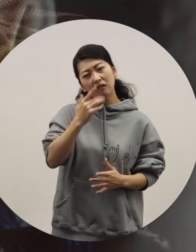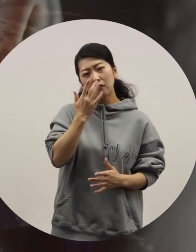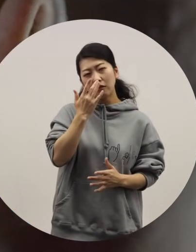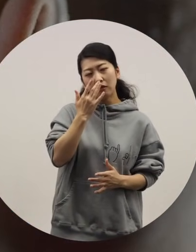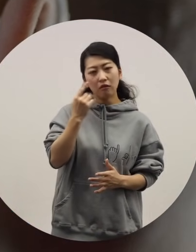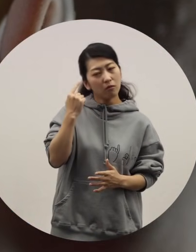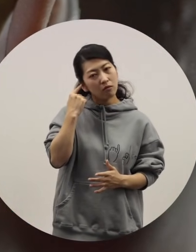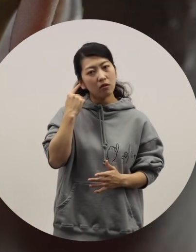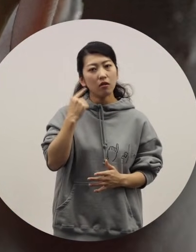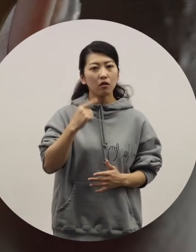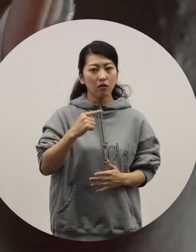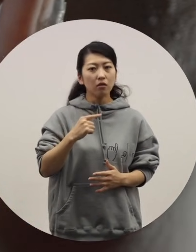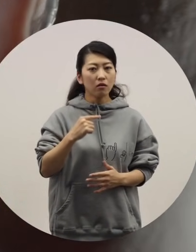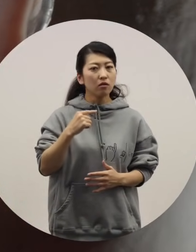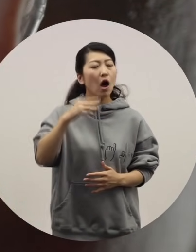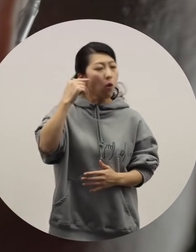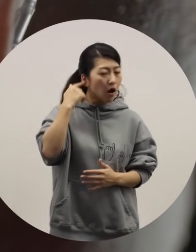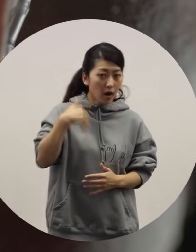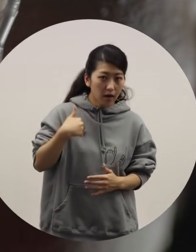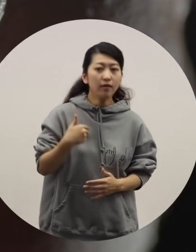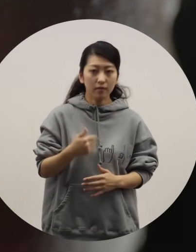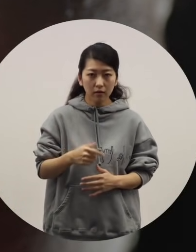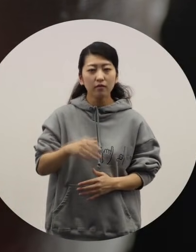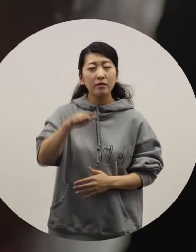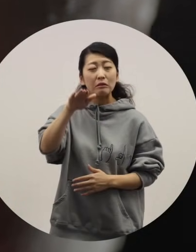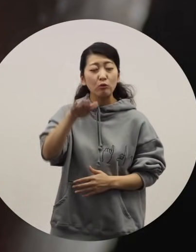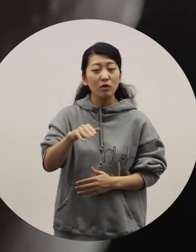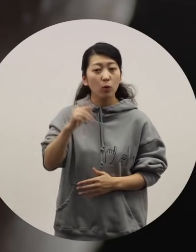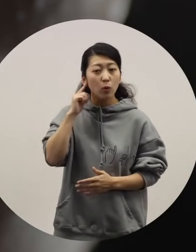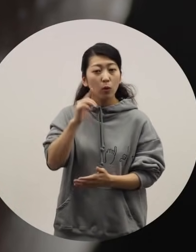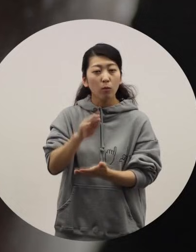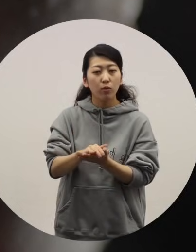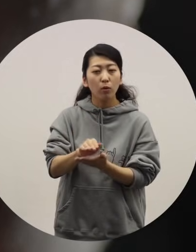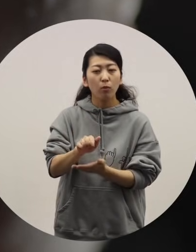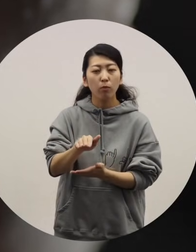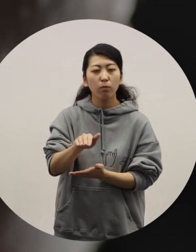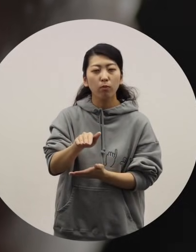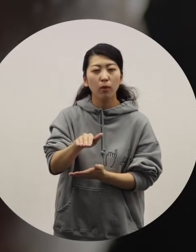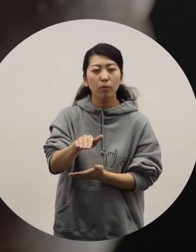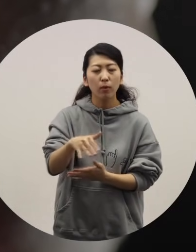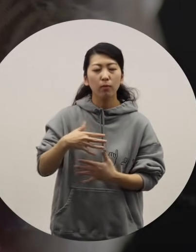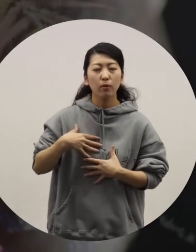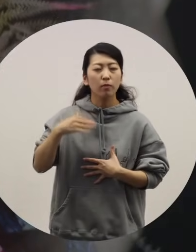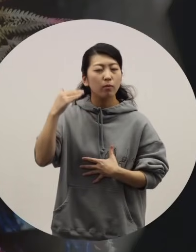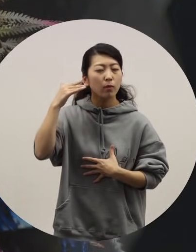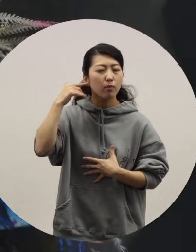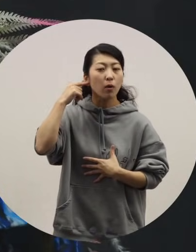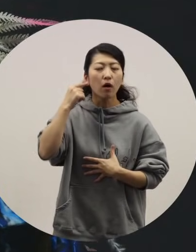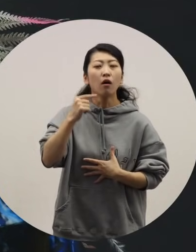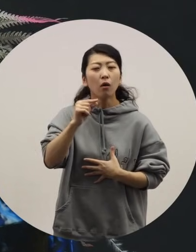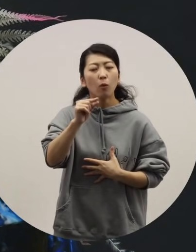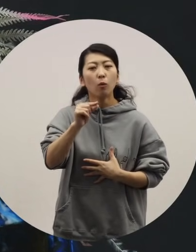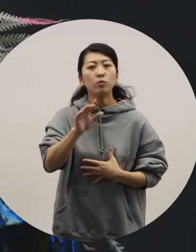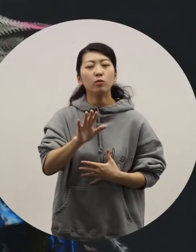[Ochiai] You can't distinguish it, but? [GenGen] I can feel the bass beat a bit.